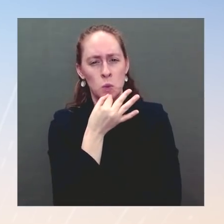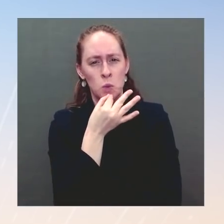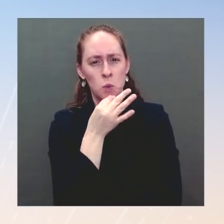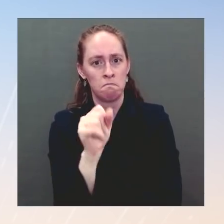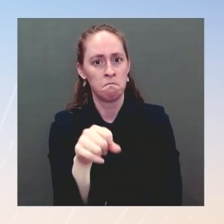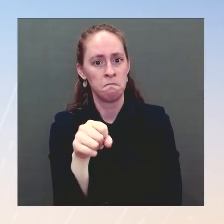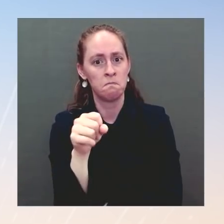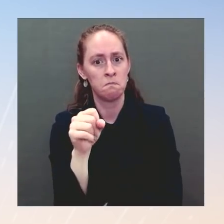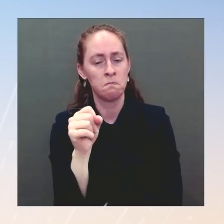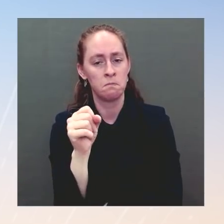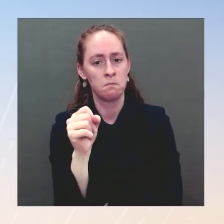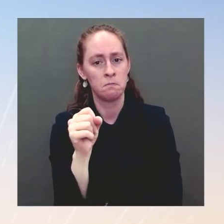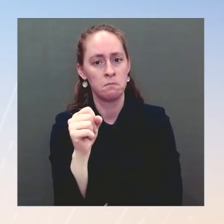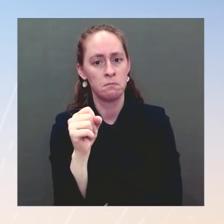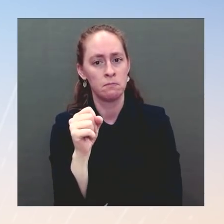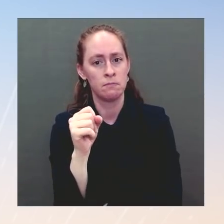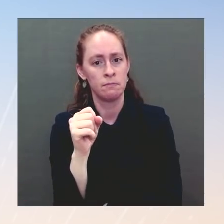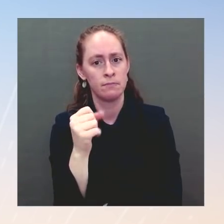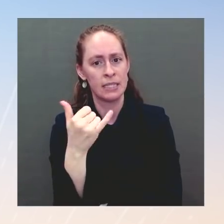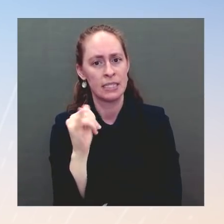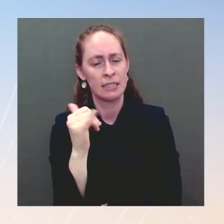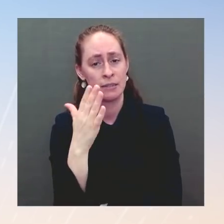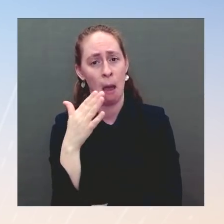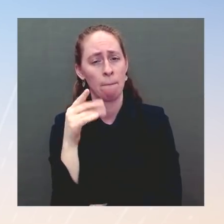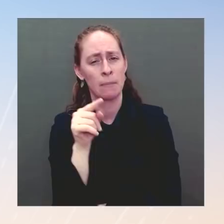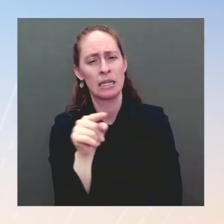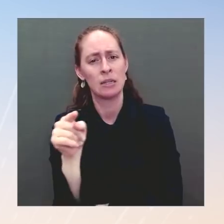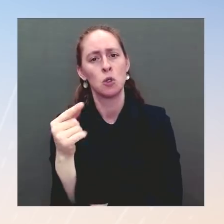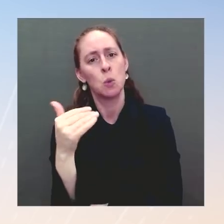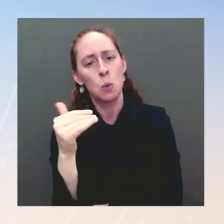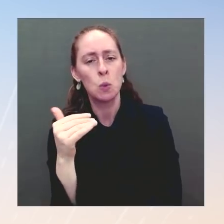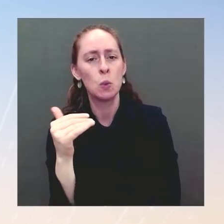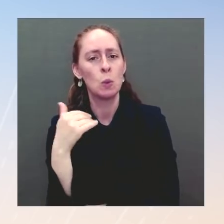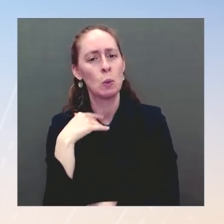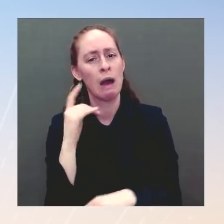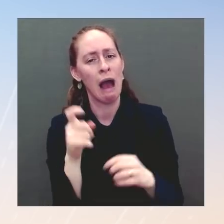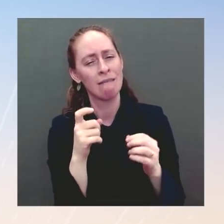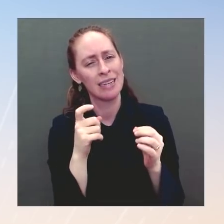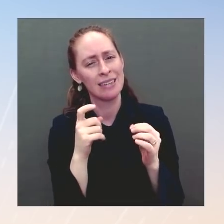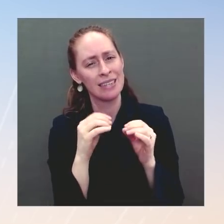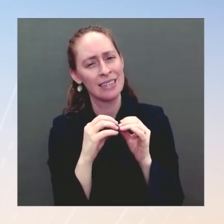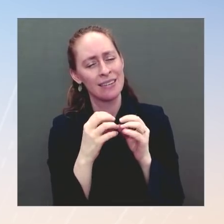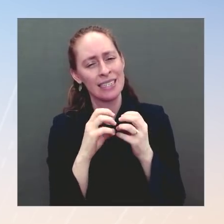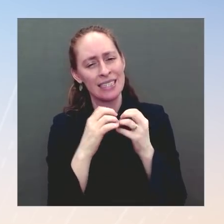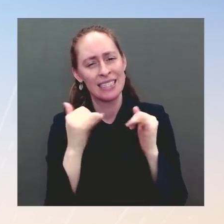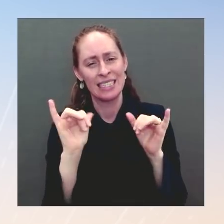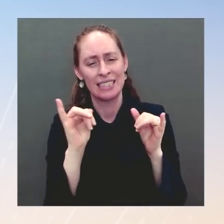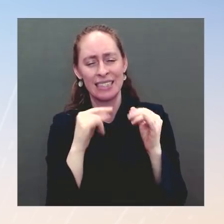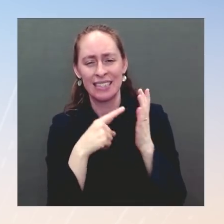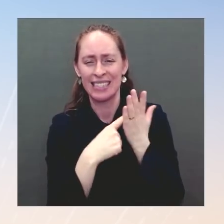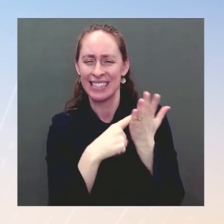that remain unresolved. And there's very little time remaining to reach a deal given the pace of Iran's nuclear advances.